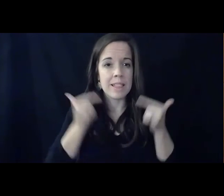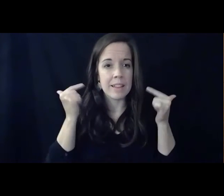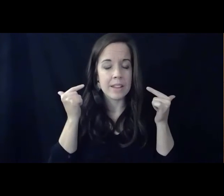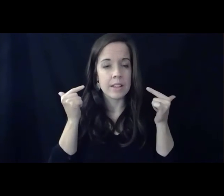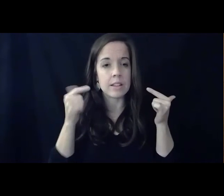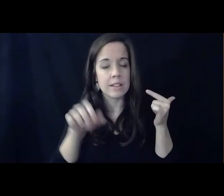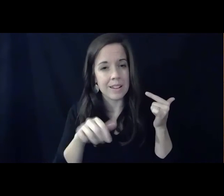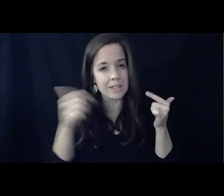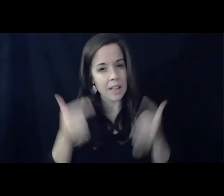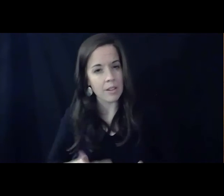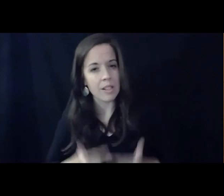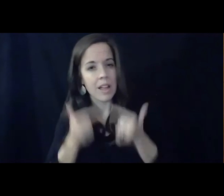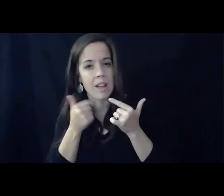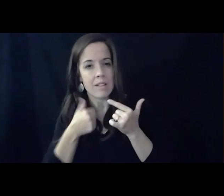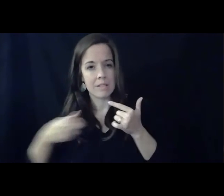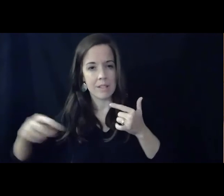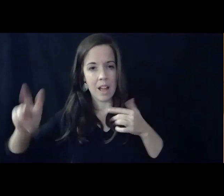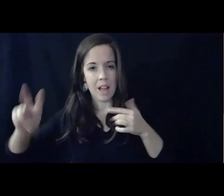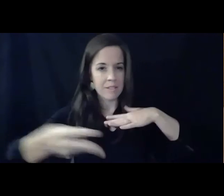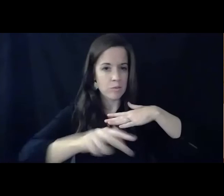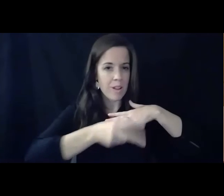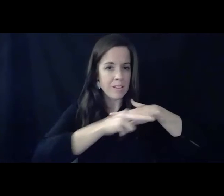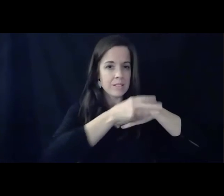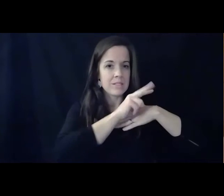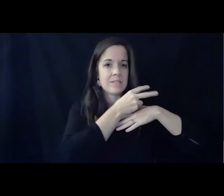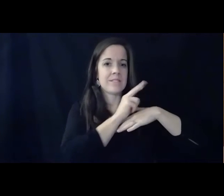I’ve washed up on shore halved and picked at by carp.